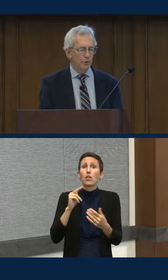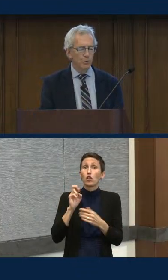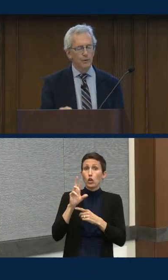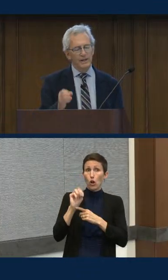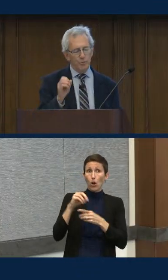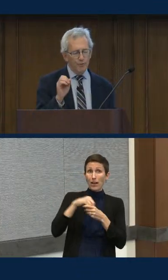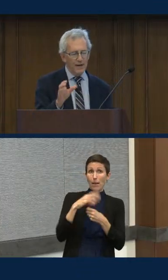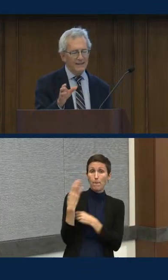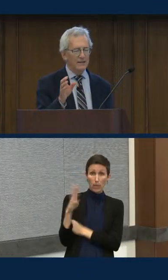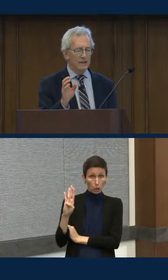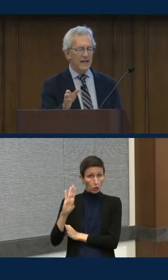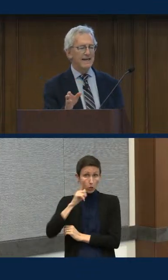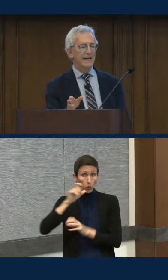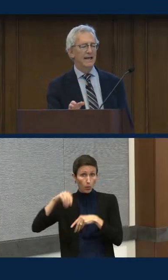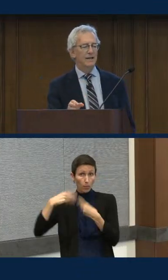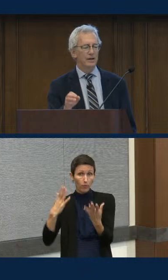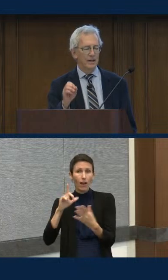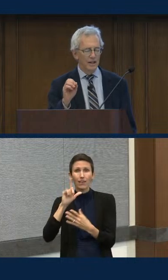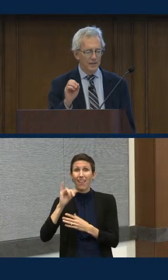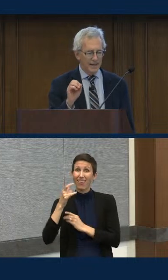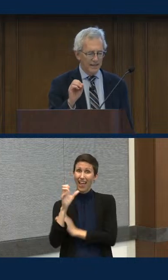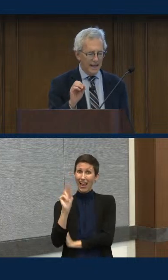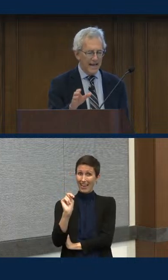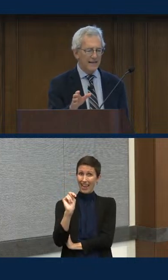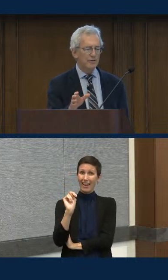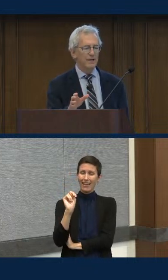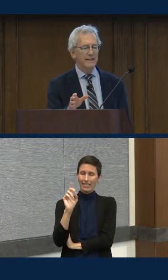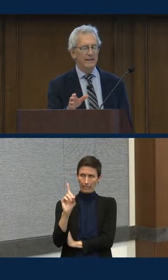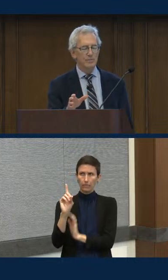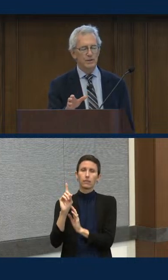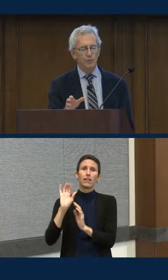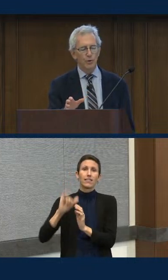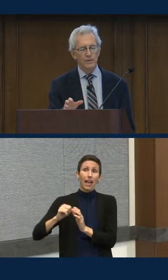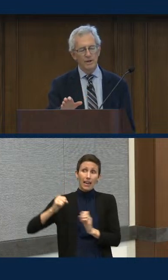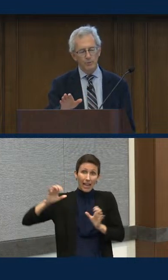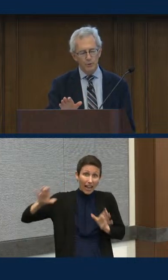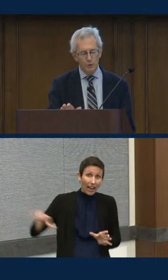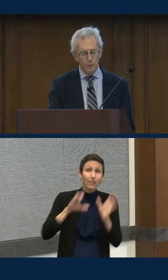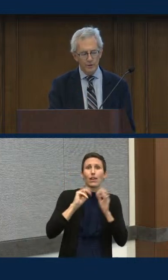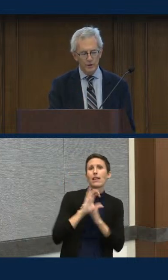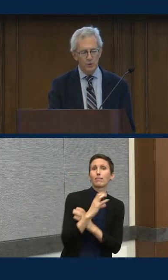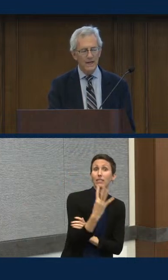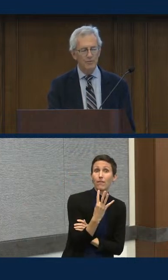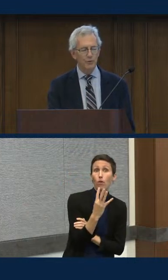that provide the Ligand that